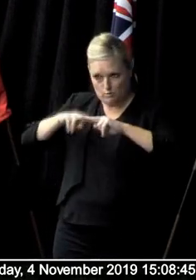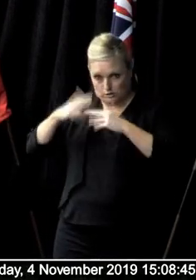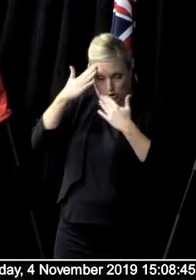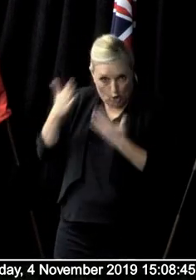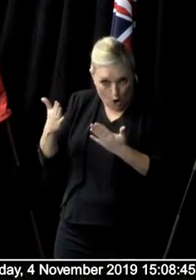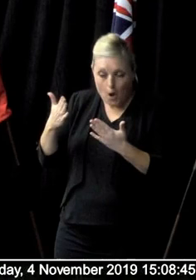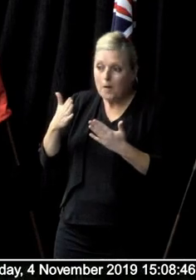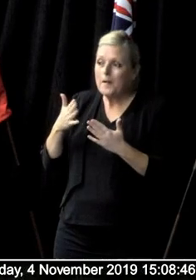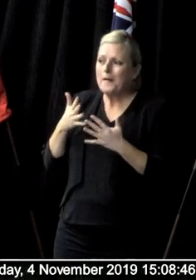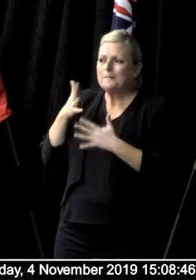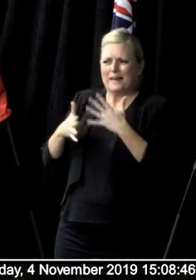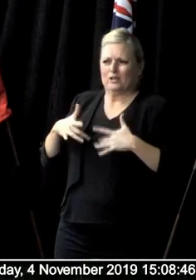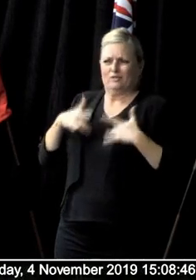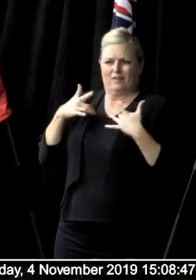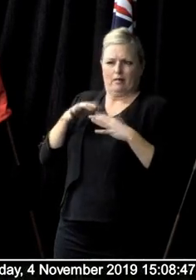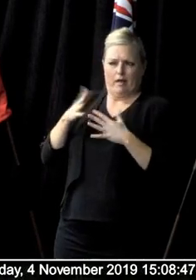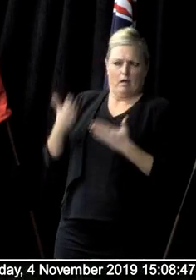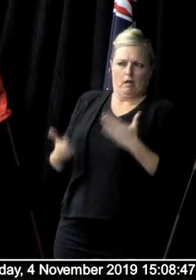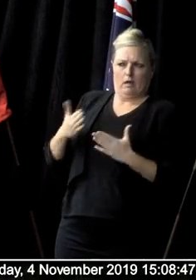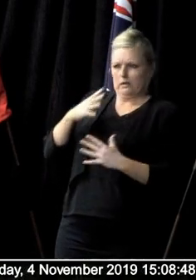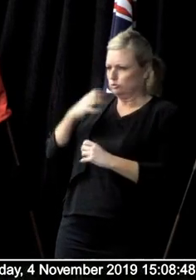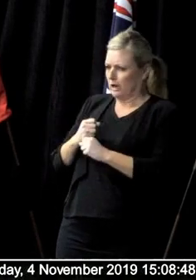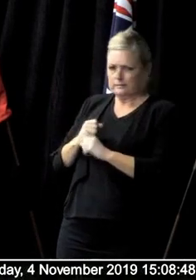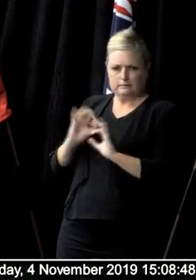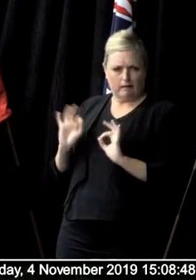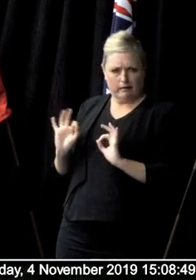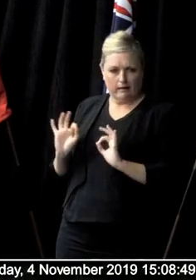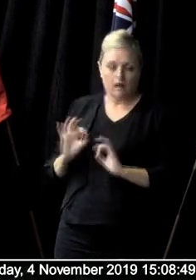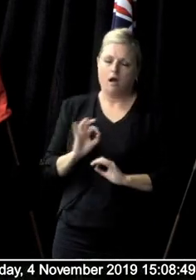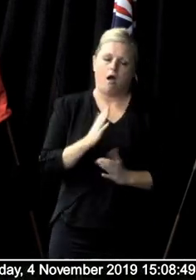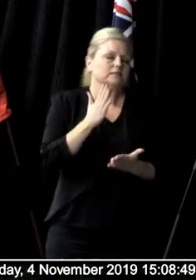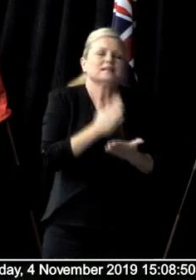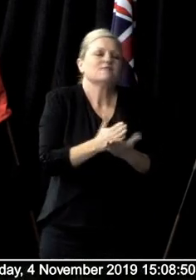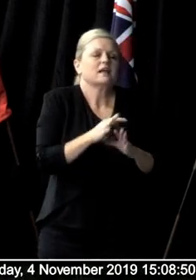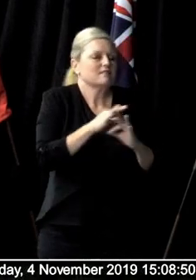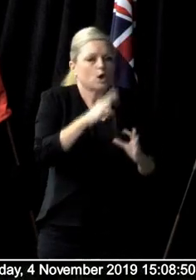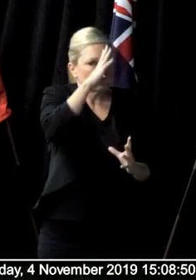a lack of trust then? That is, yes, definitely a lack of trust.